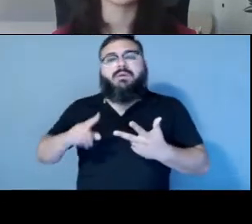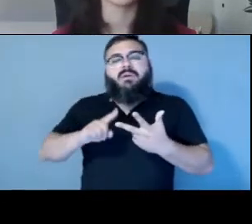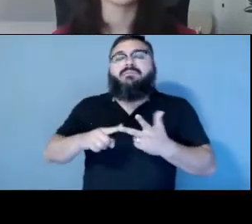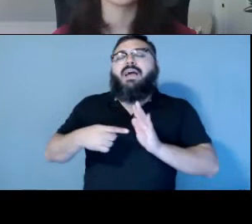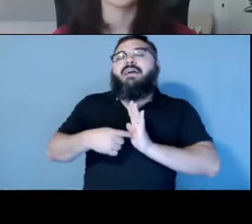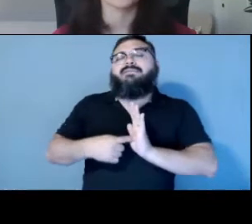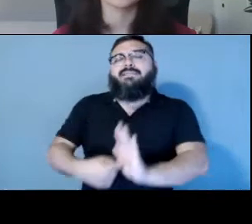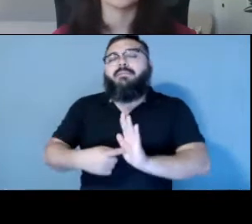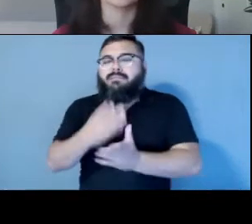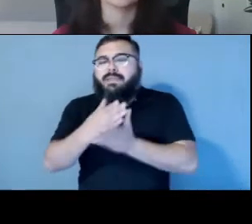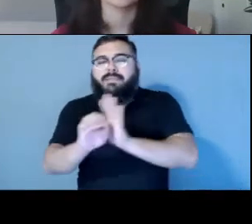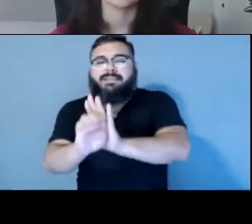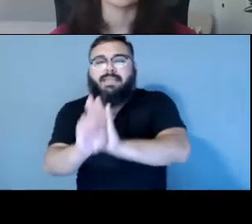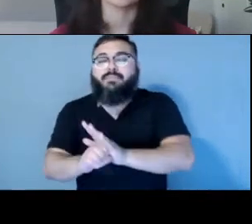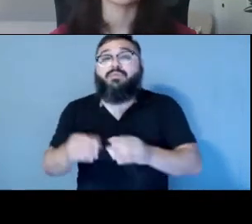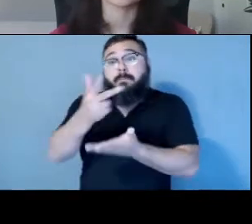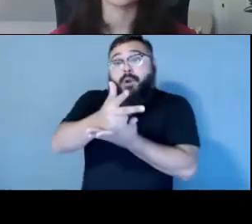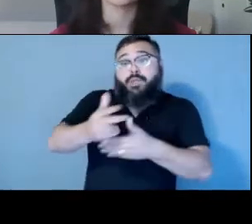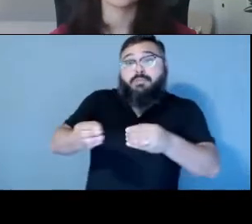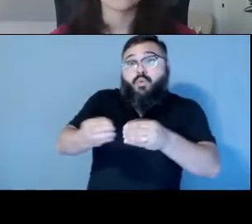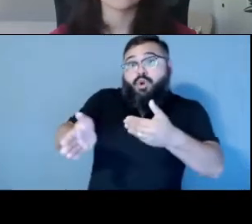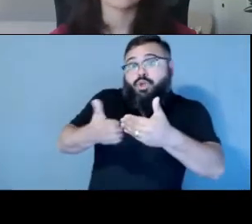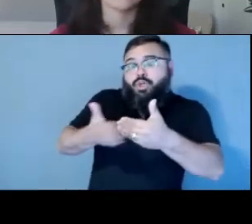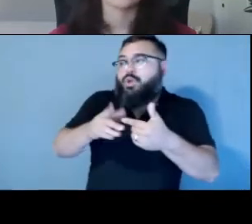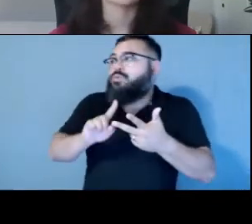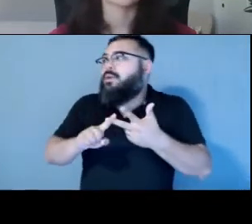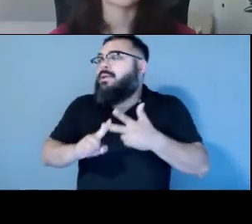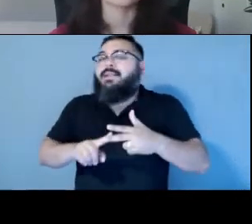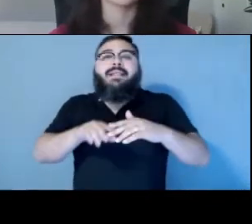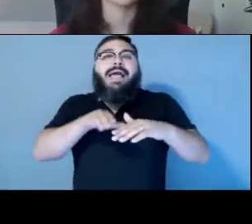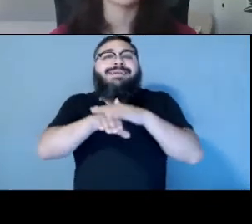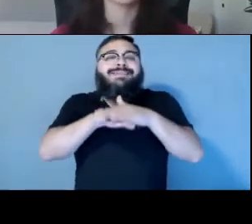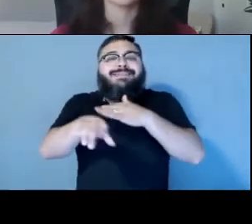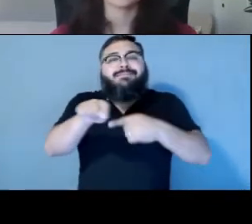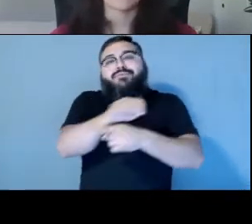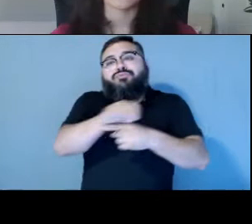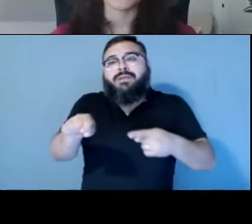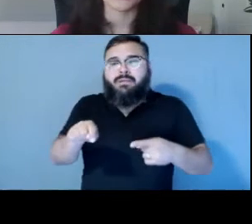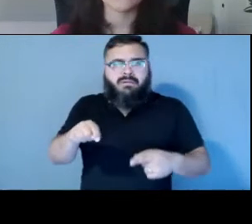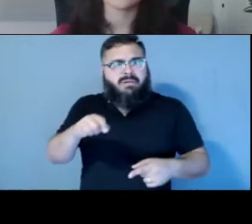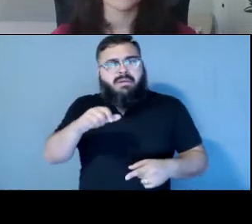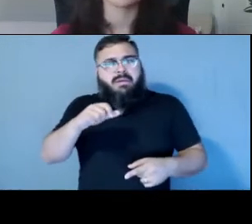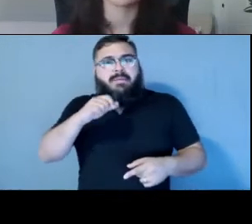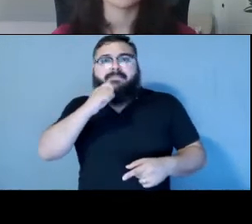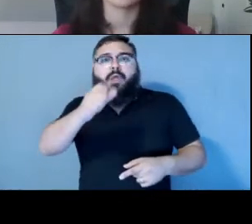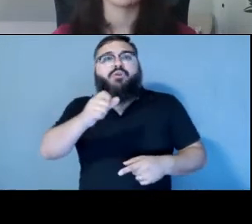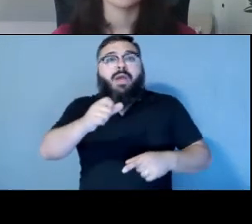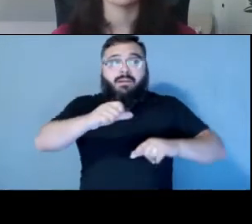that are closer parking, accessible training, things like that, that are not necessarily with actually doing the job itself,